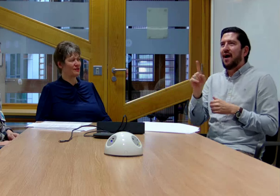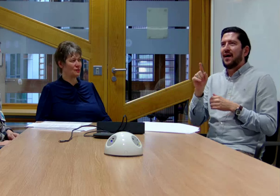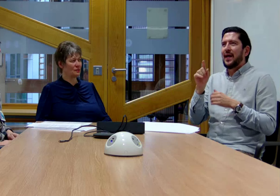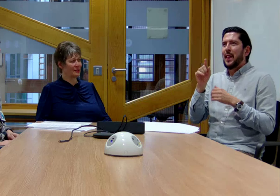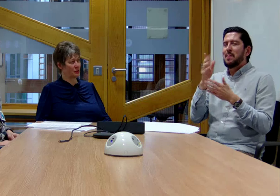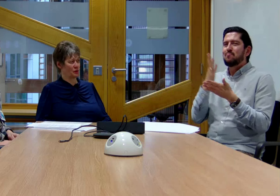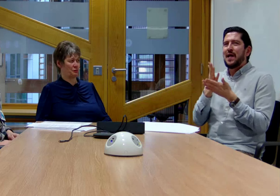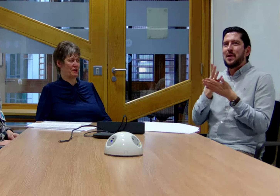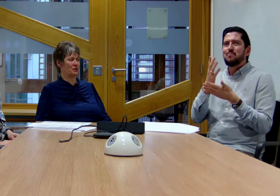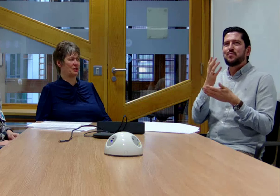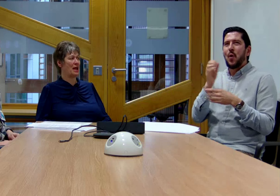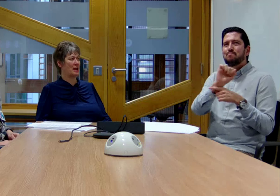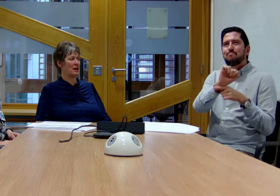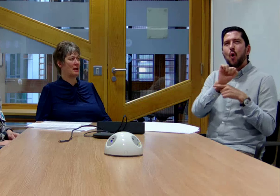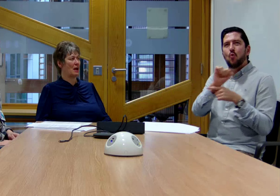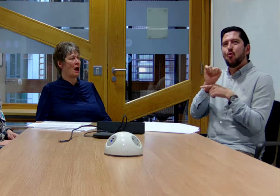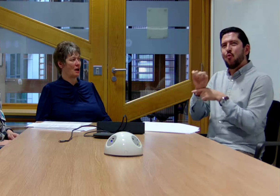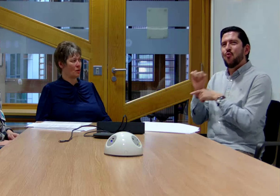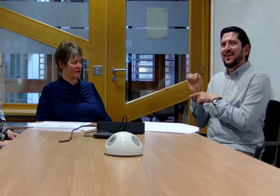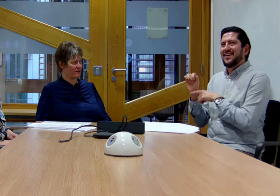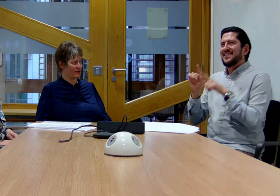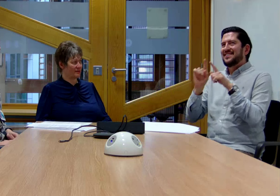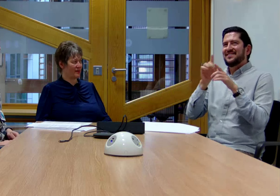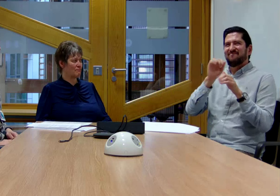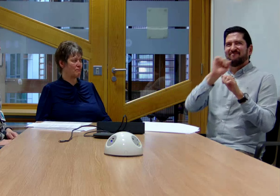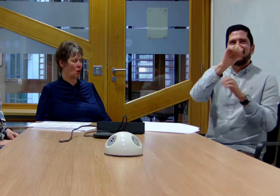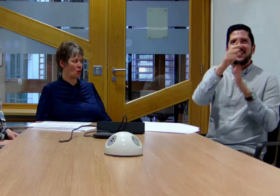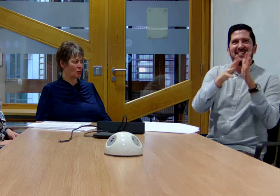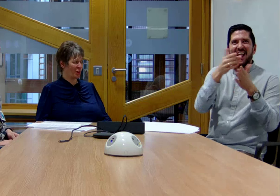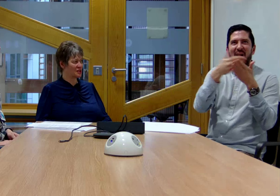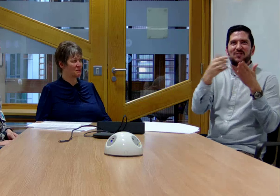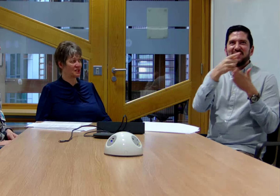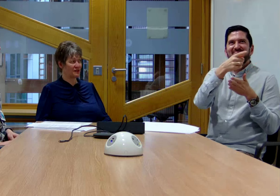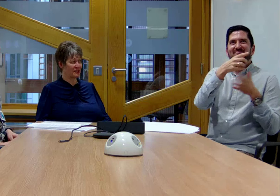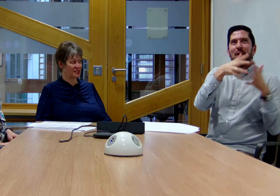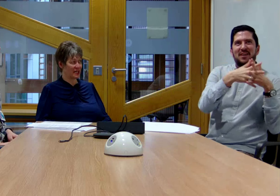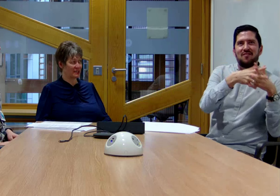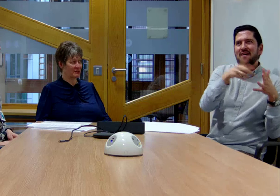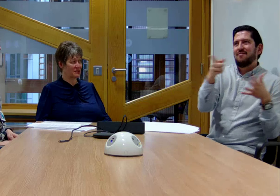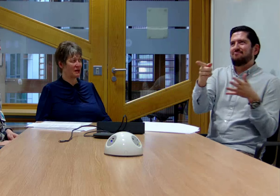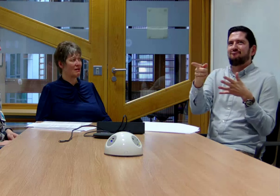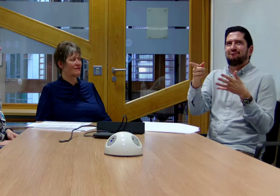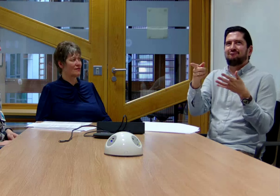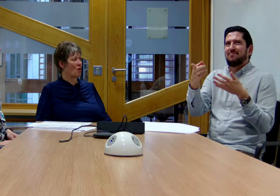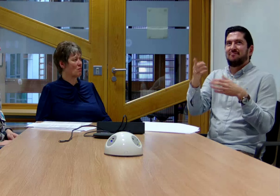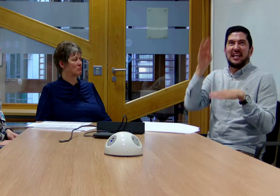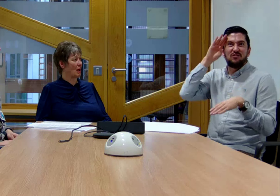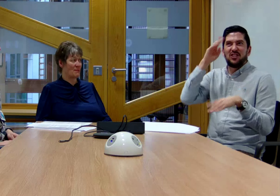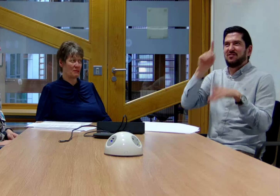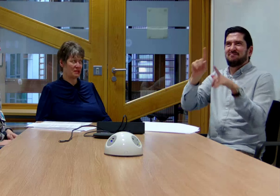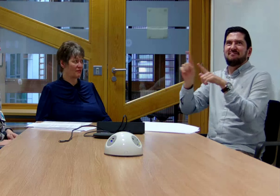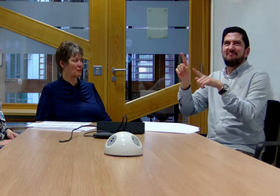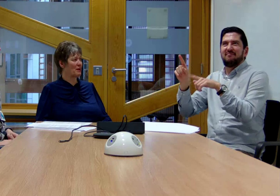Sign Language. So it's not actually a full language per se. However, the borrow specific